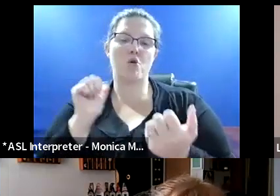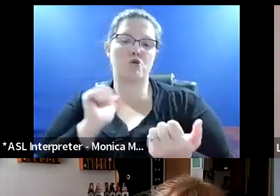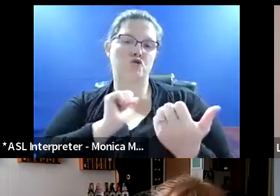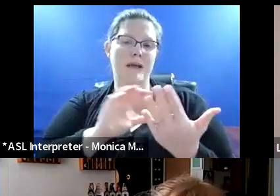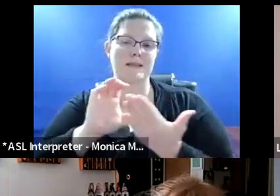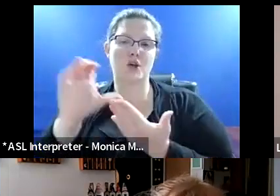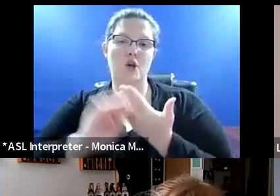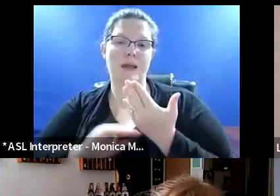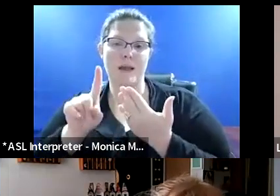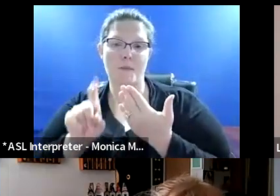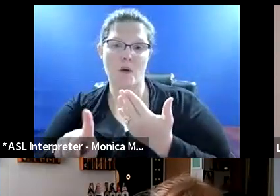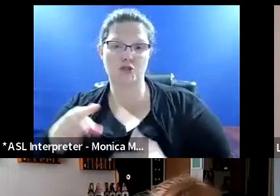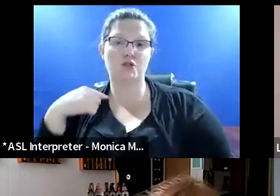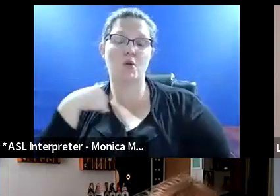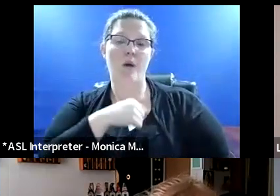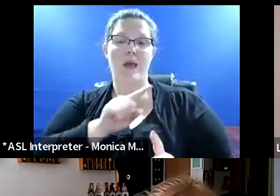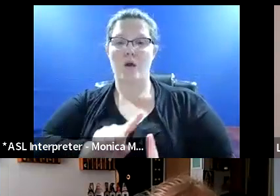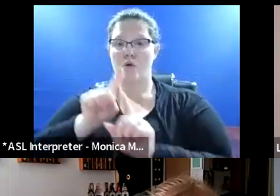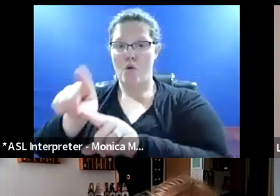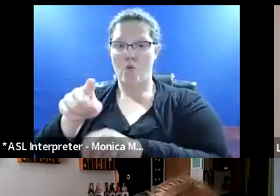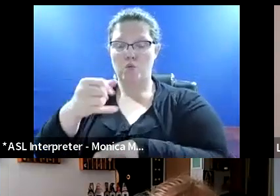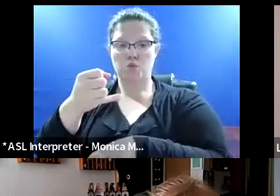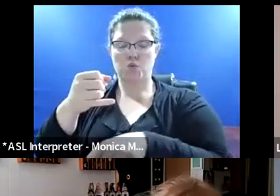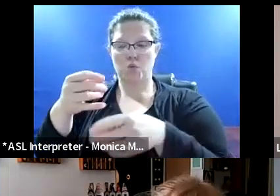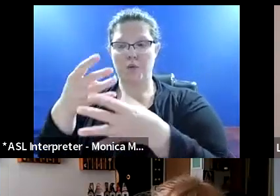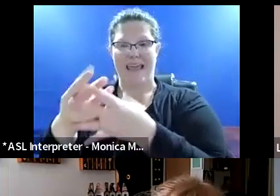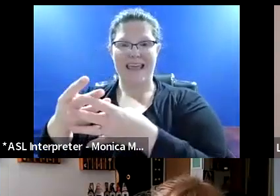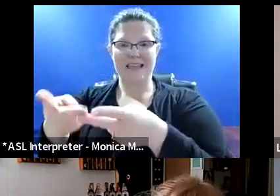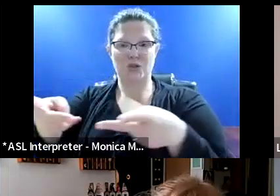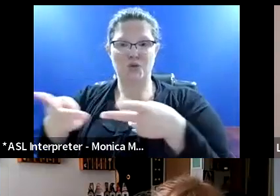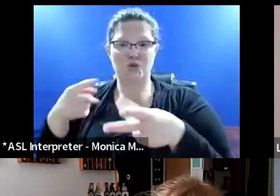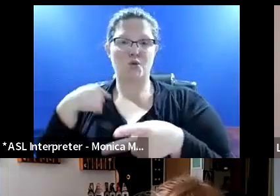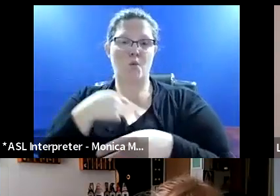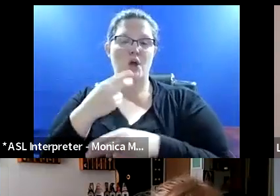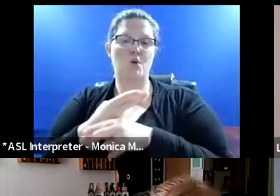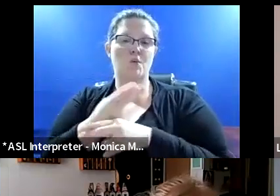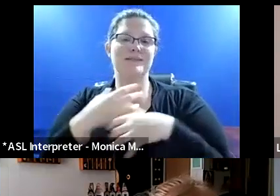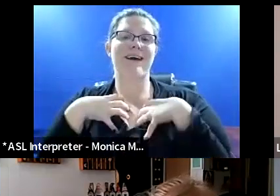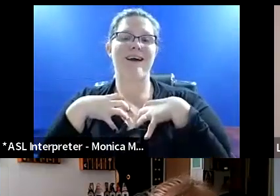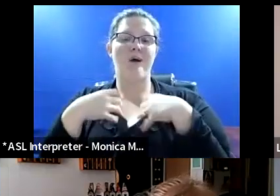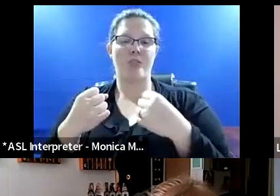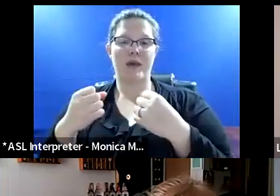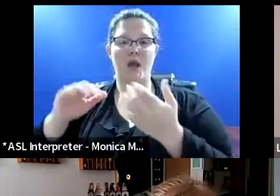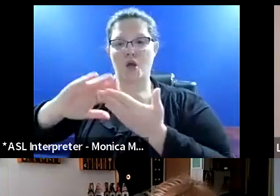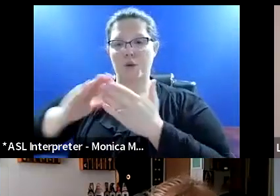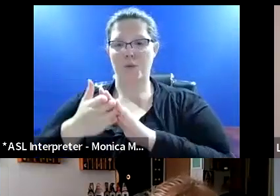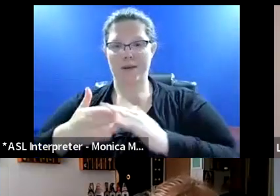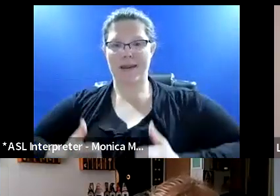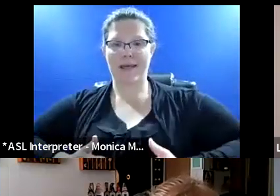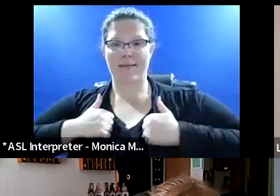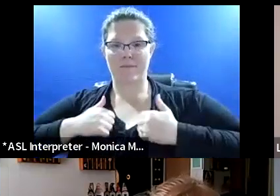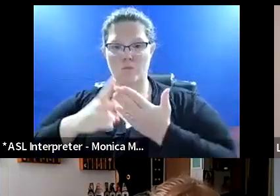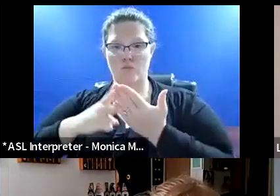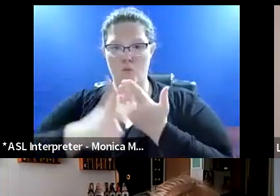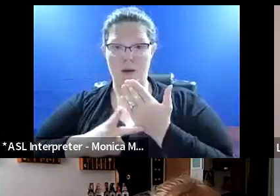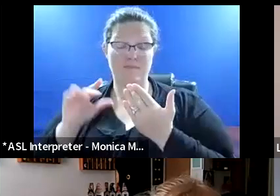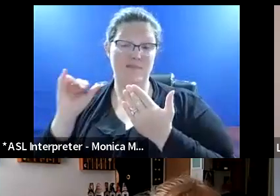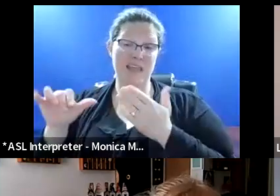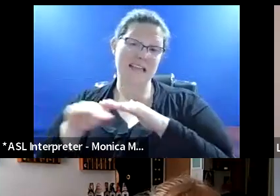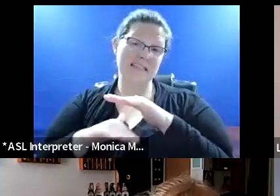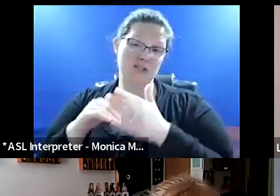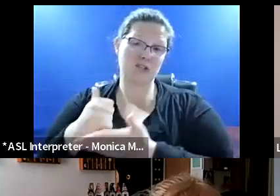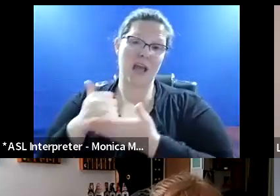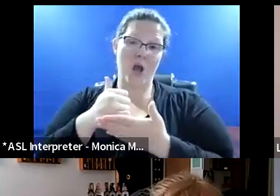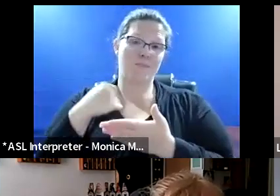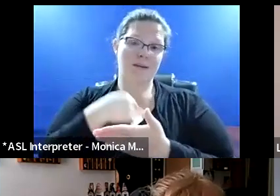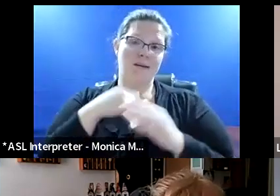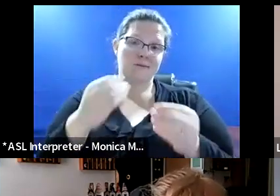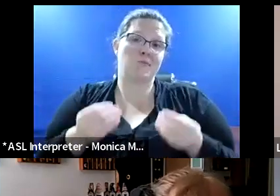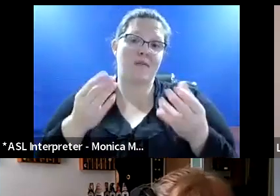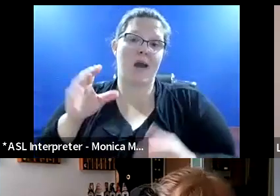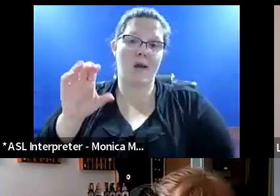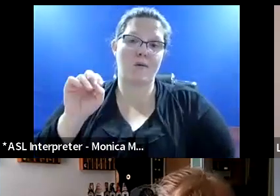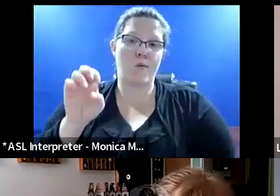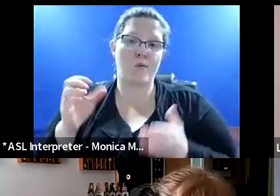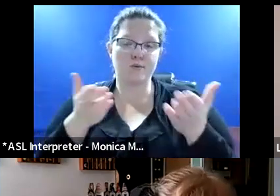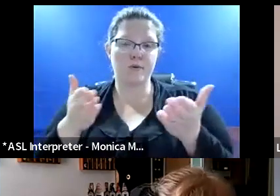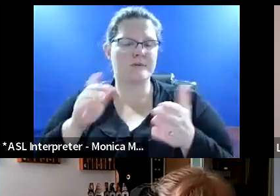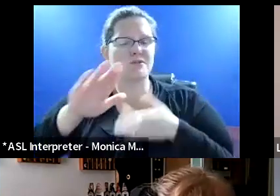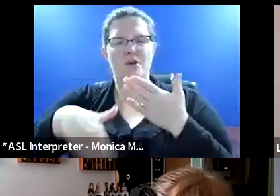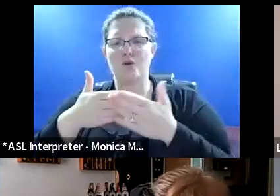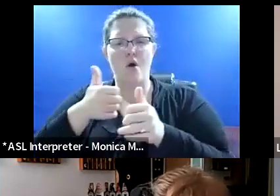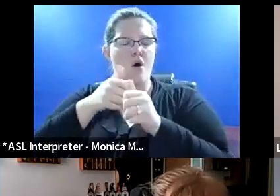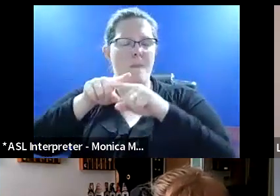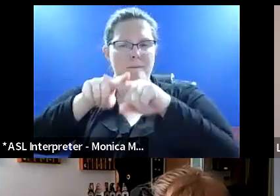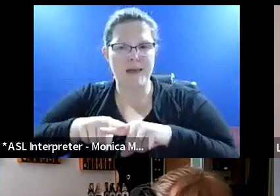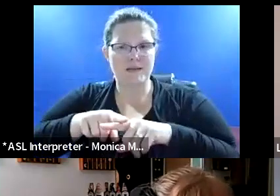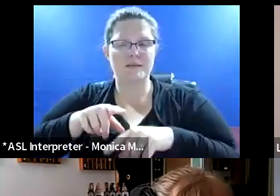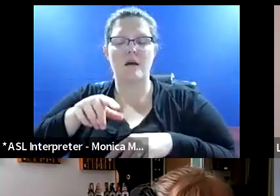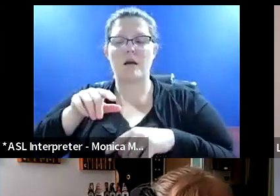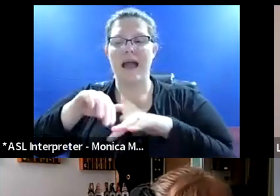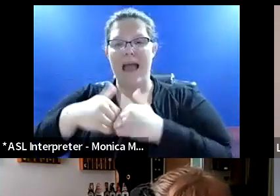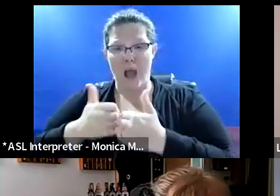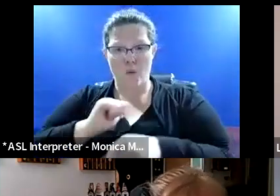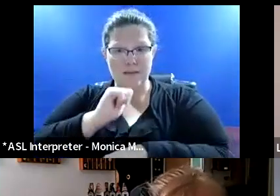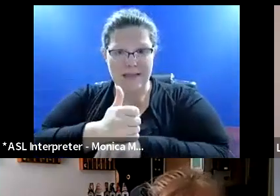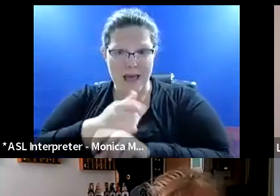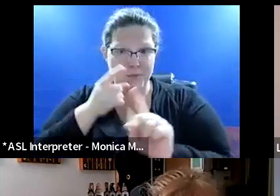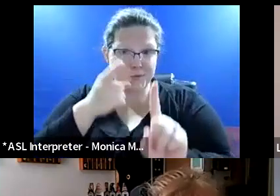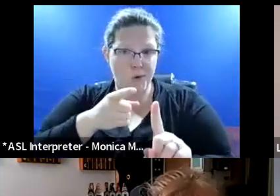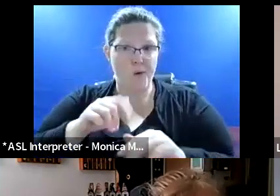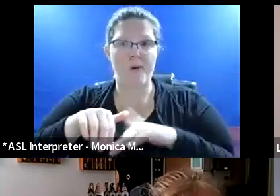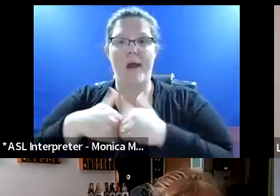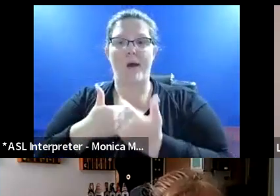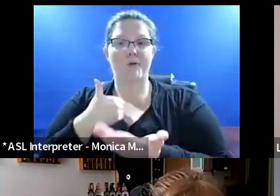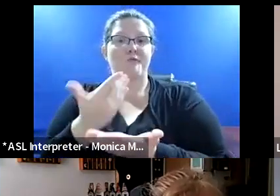THANK YOU FOR THAT. CASSIDY, DO YOU HAVE A COMMENT?